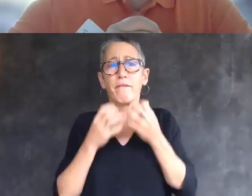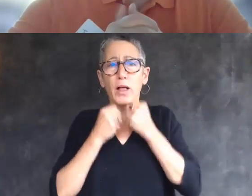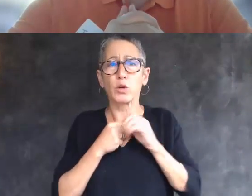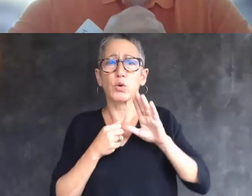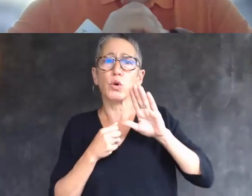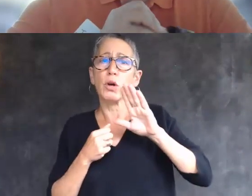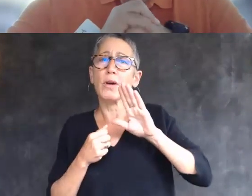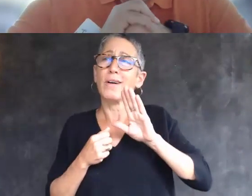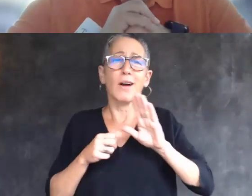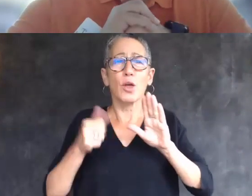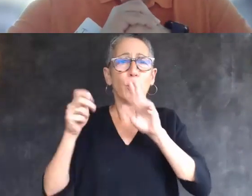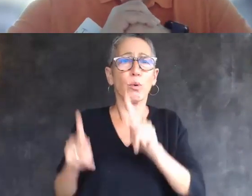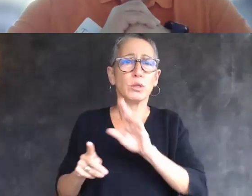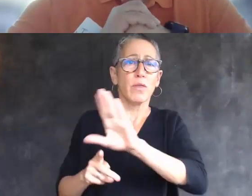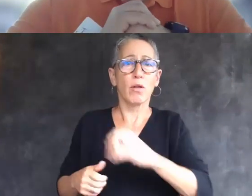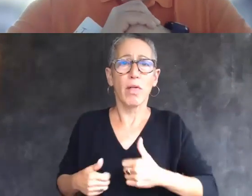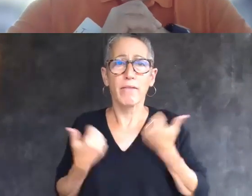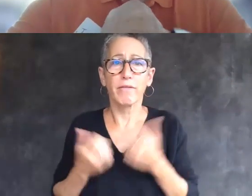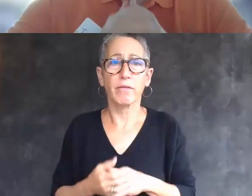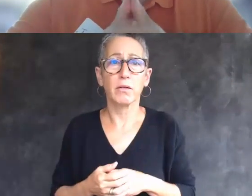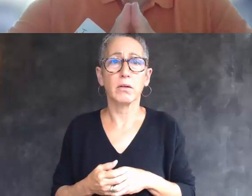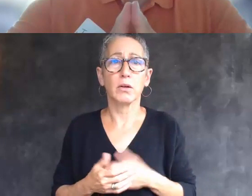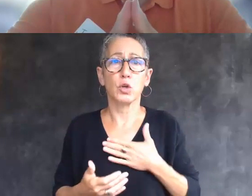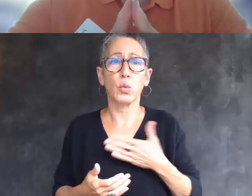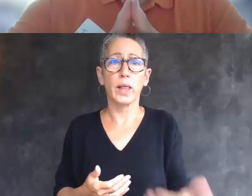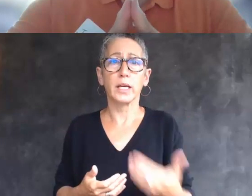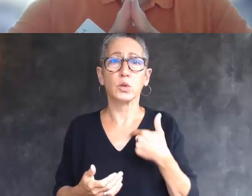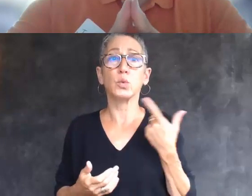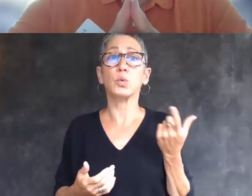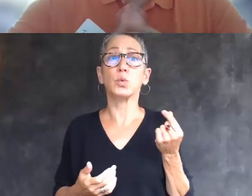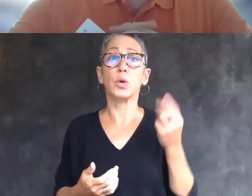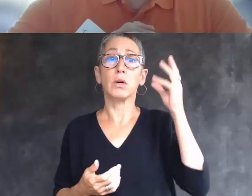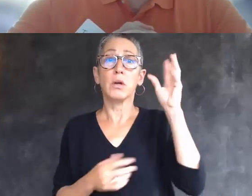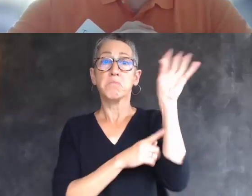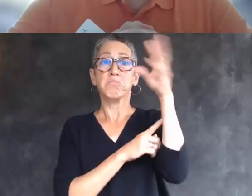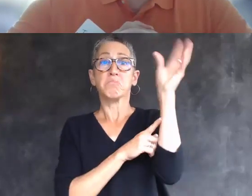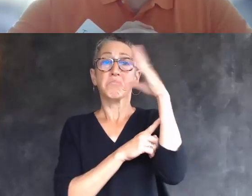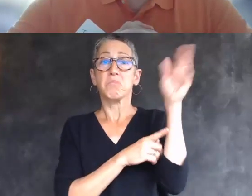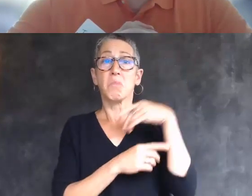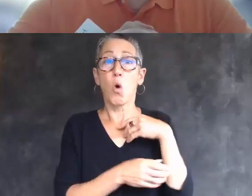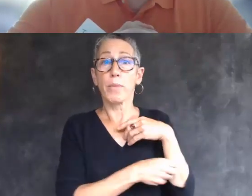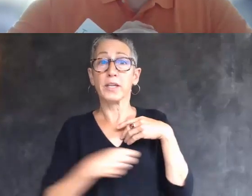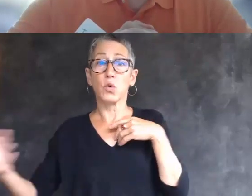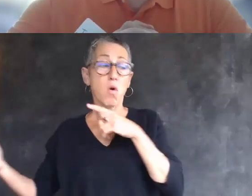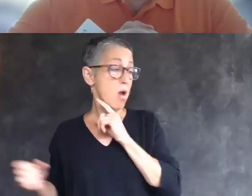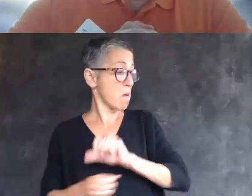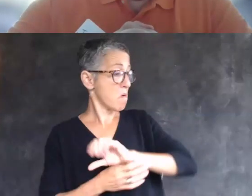you're willing to throw them in the back in the back of a police car and carry them away to be put in a cage instead of to get some help.